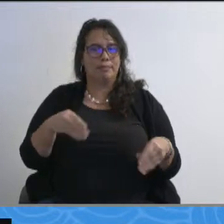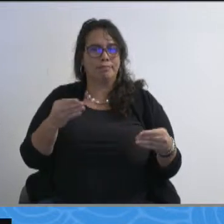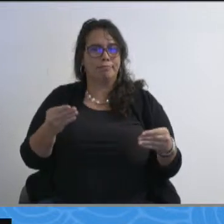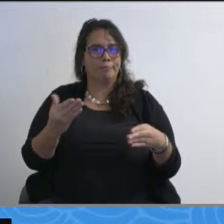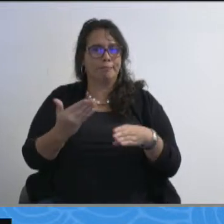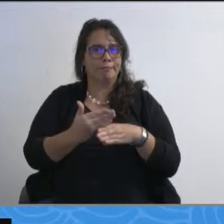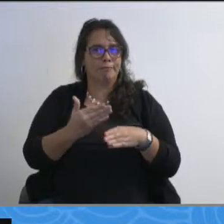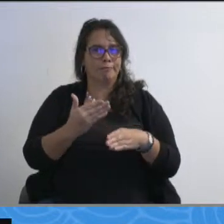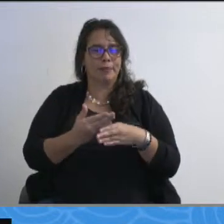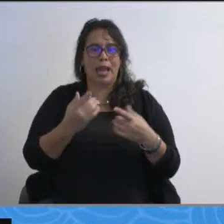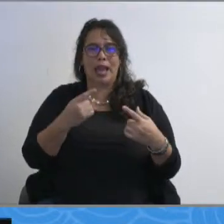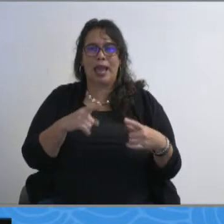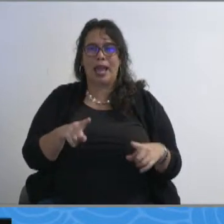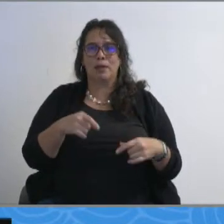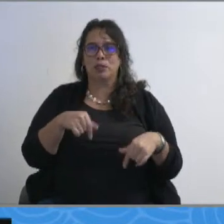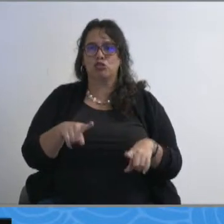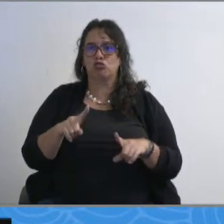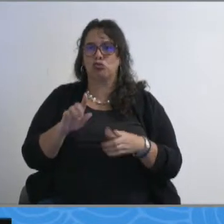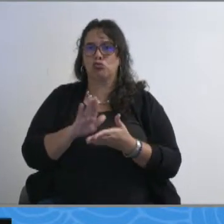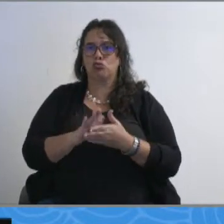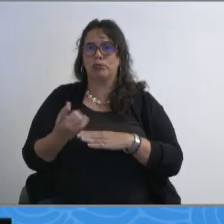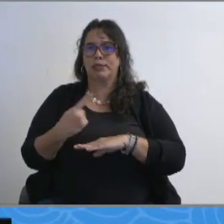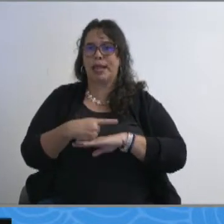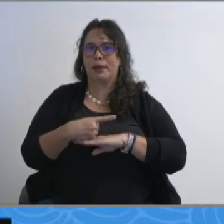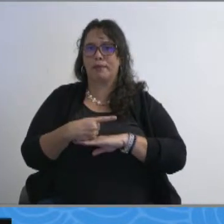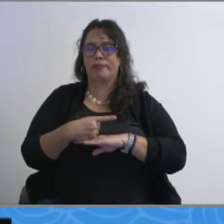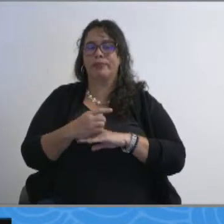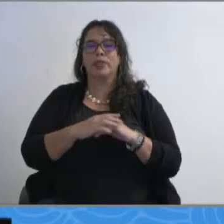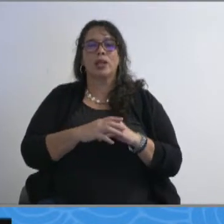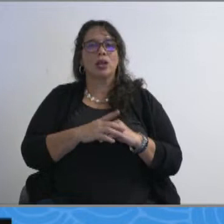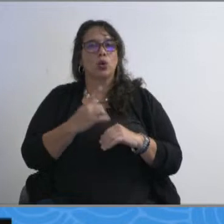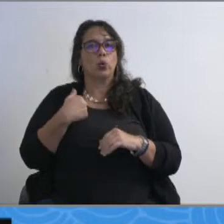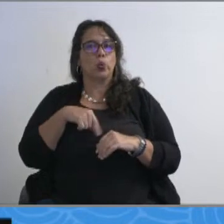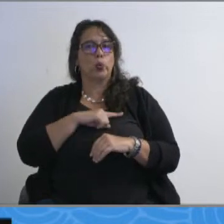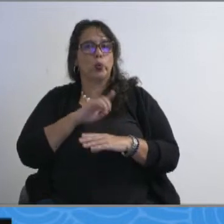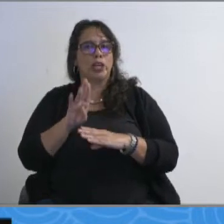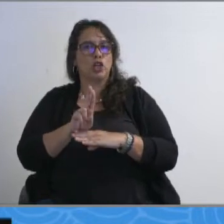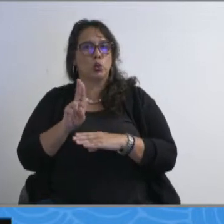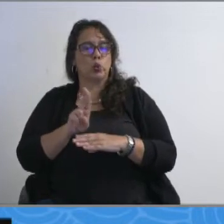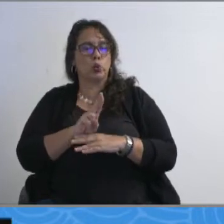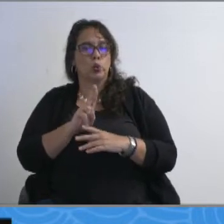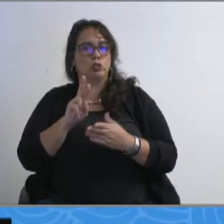that happens during the school day. And so, we use some research about that